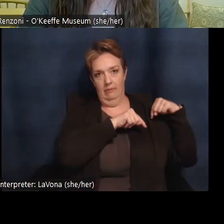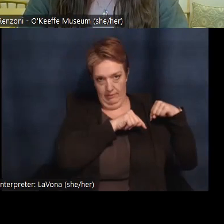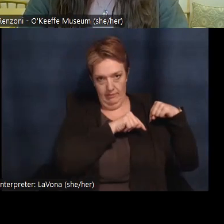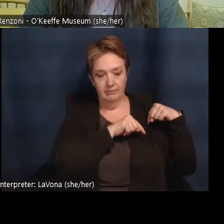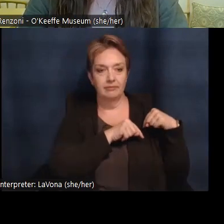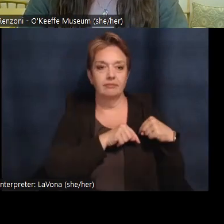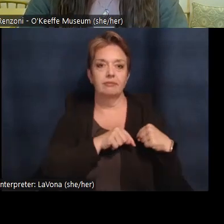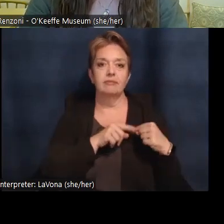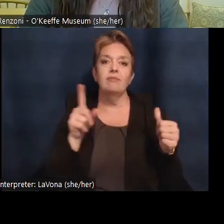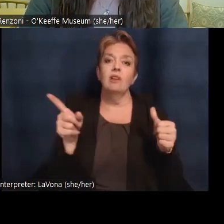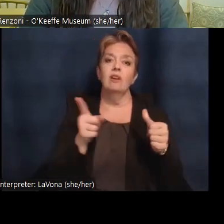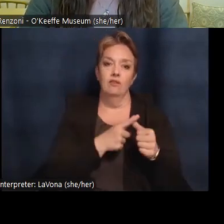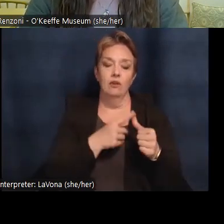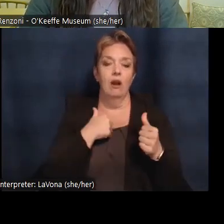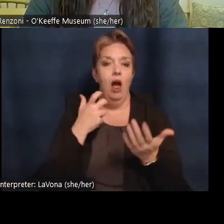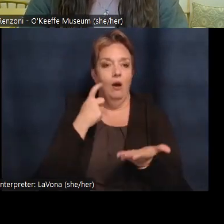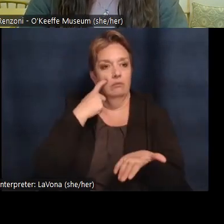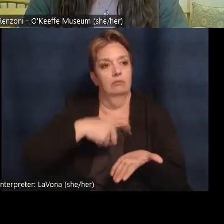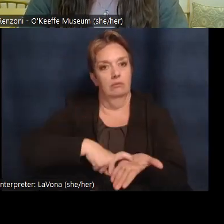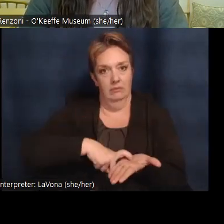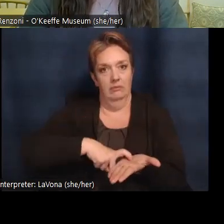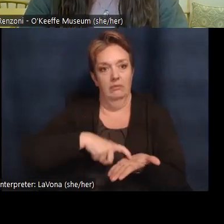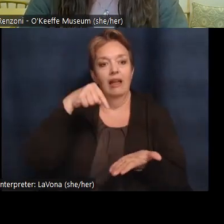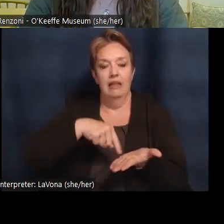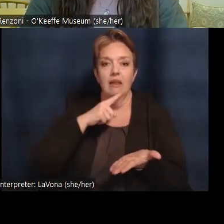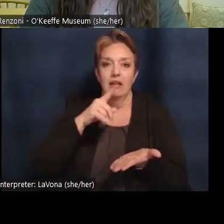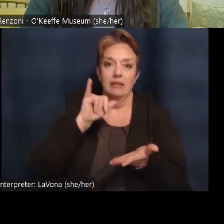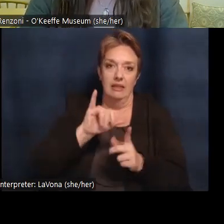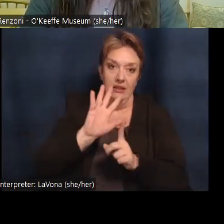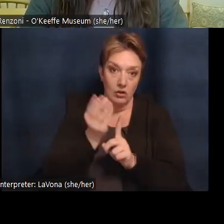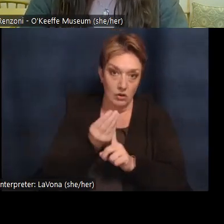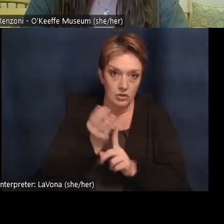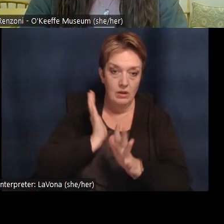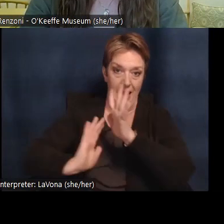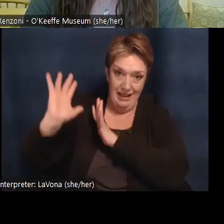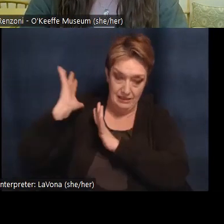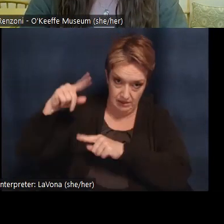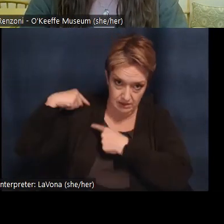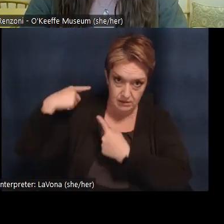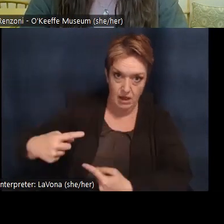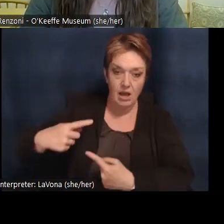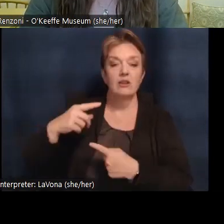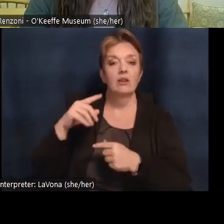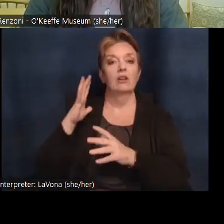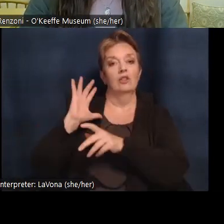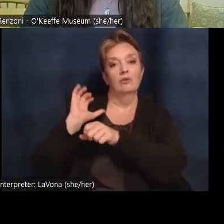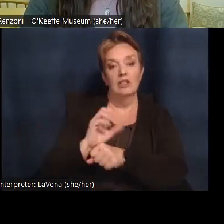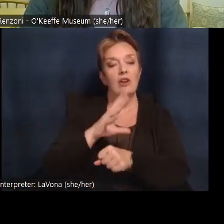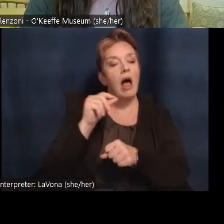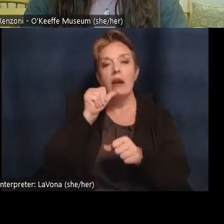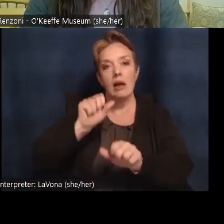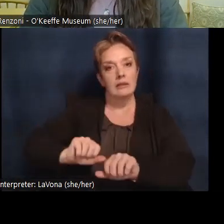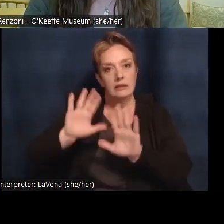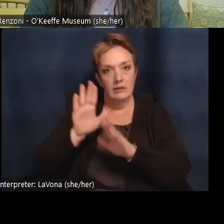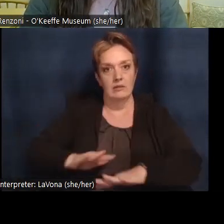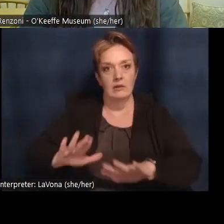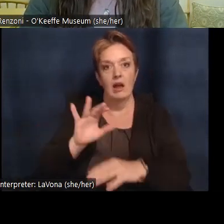I'd like to take a moment to acknowledge the ancestral, cultural, traditional, and unseated territory of the Ute and Pueblo peoples,